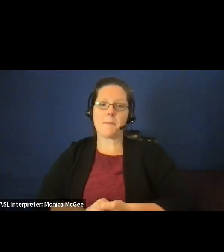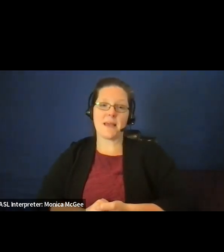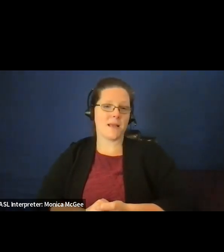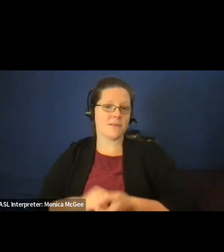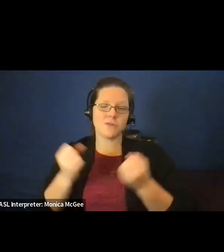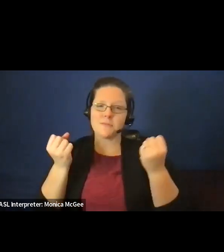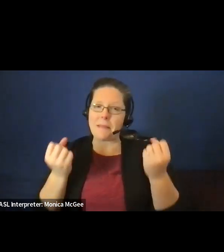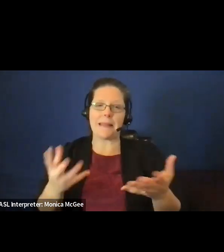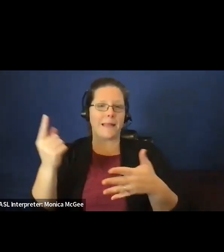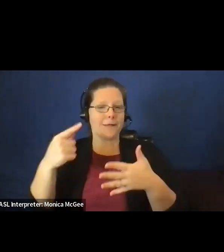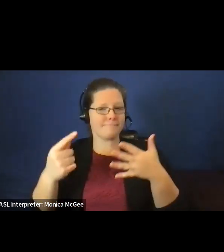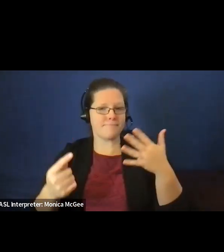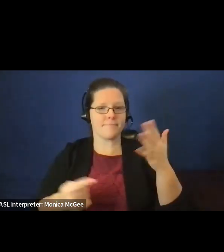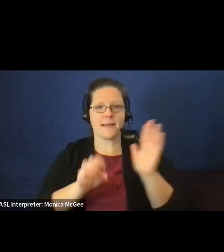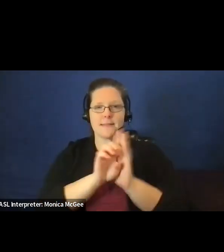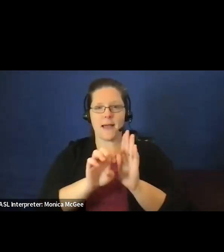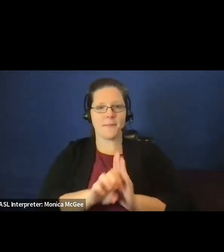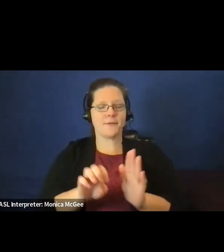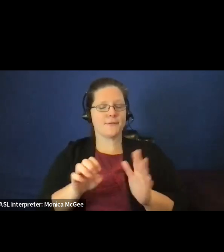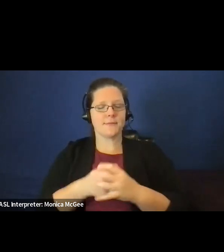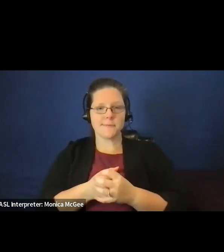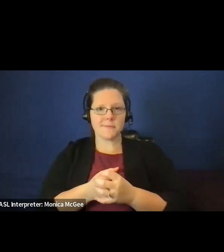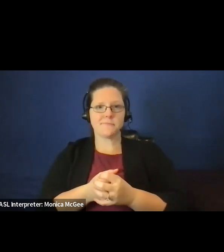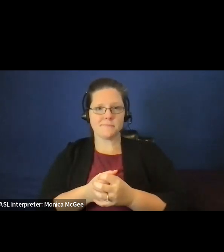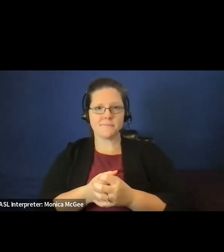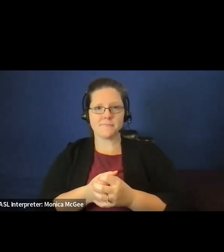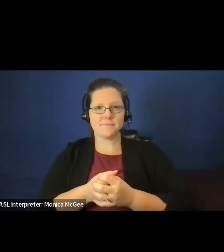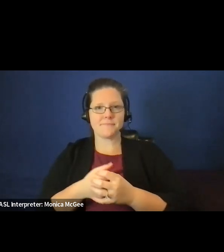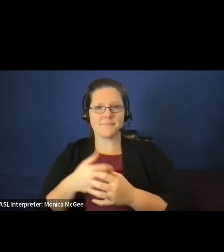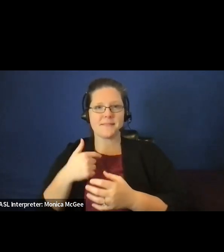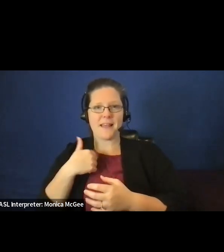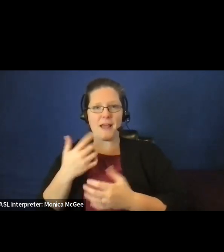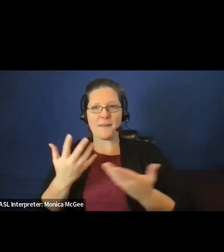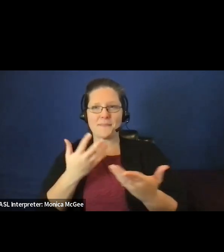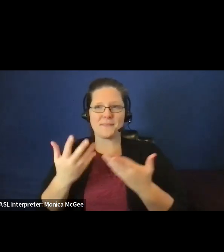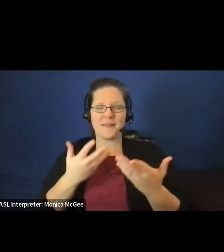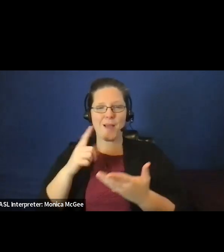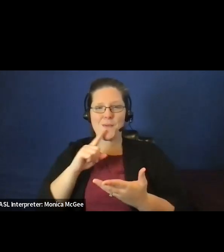that we can -- we also do through the